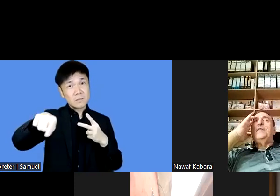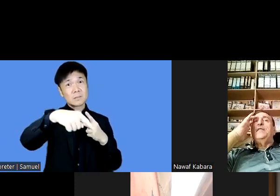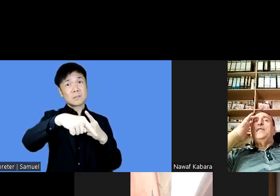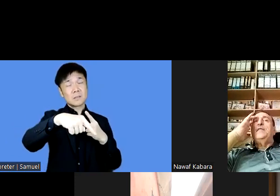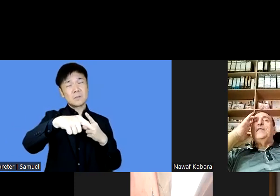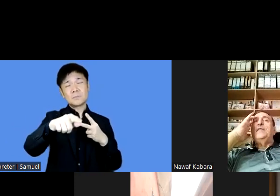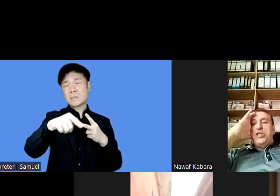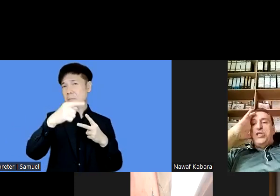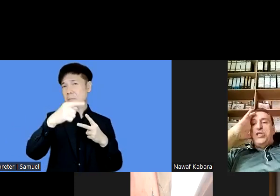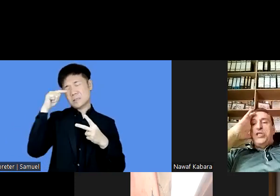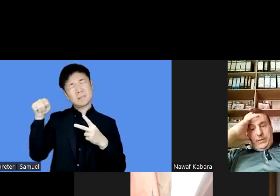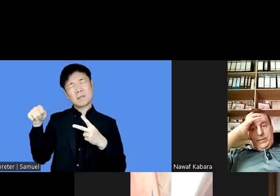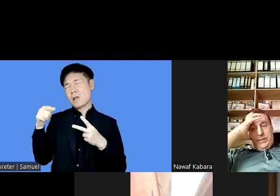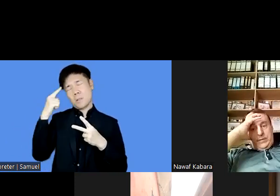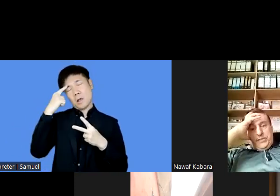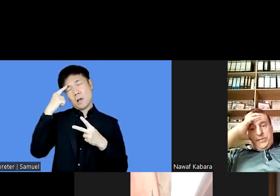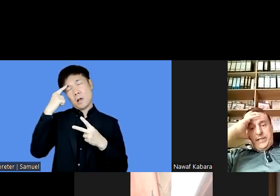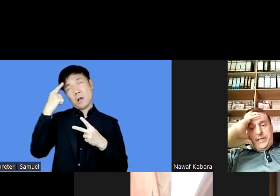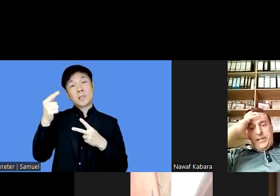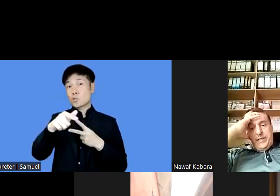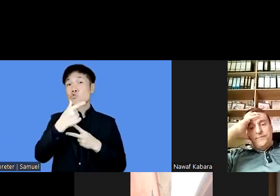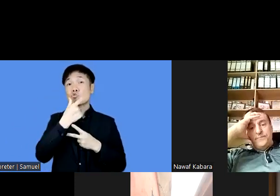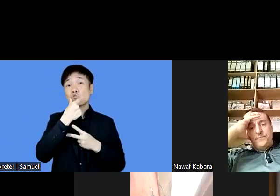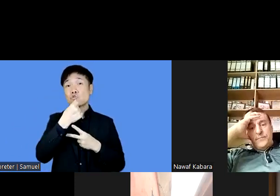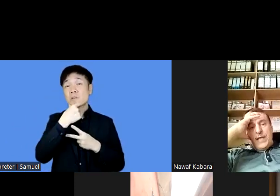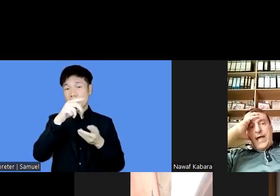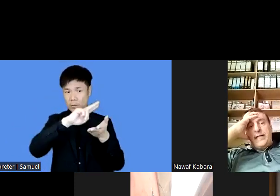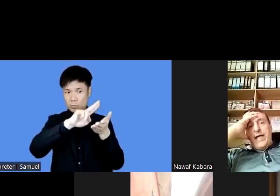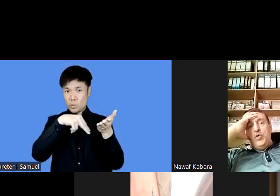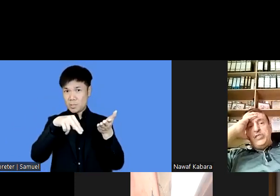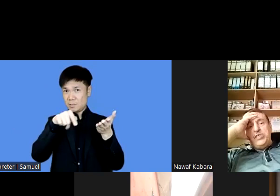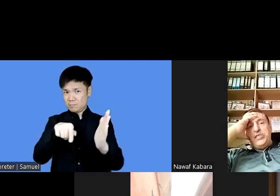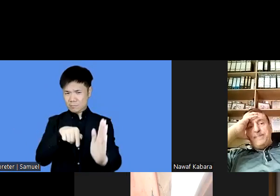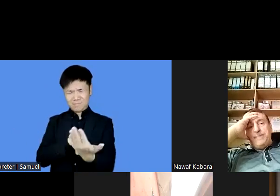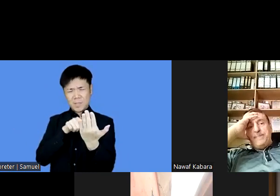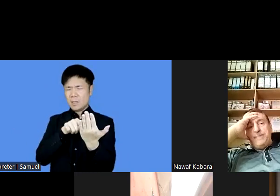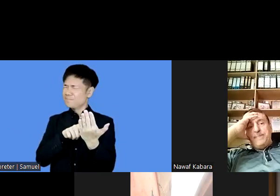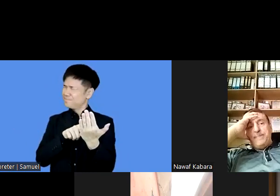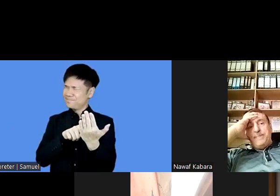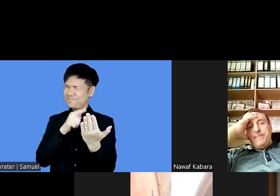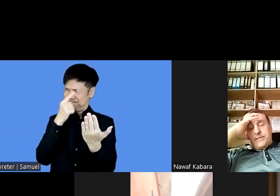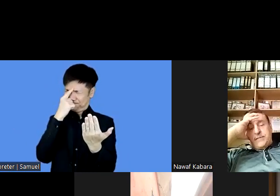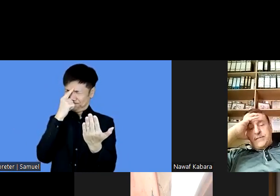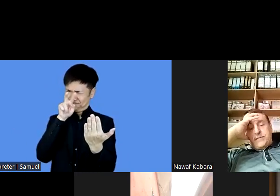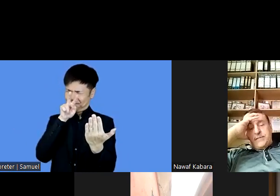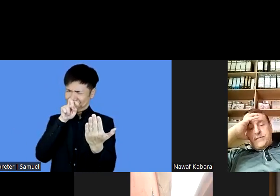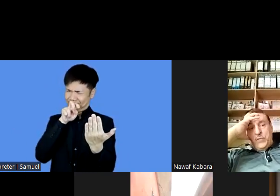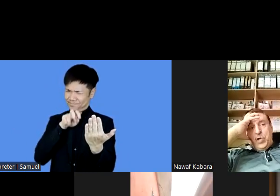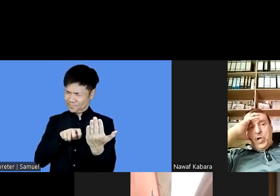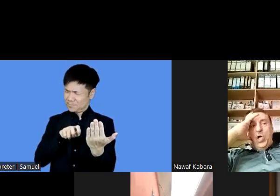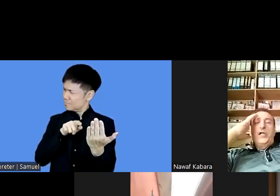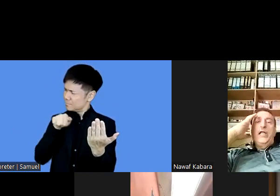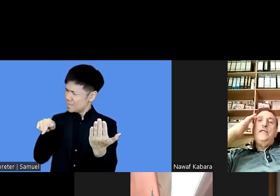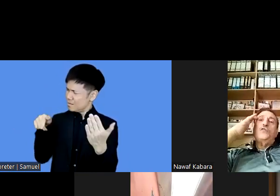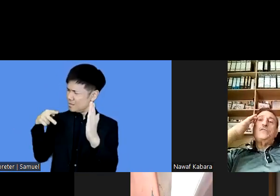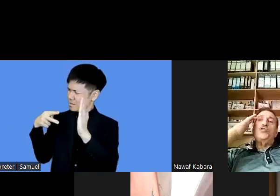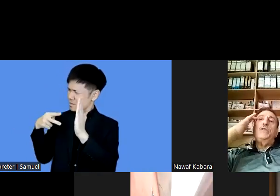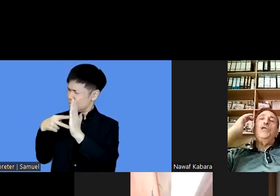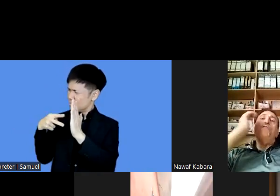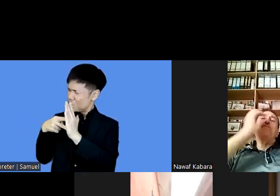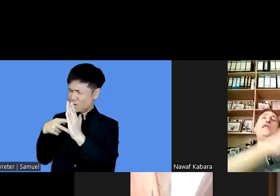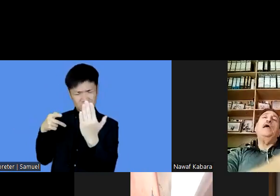the Geneva Treaty and add to it a special clause related to the responsibility of the